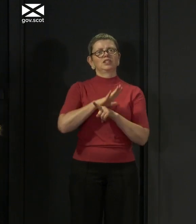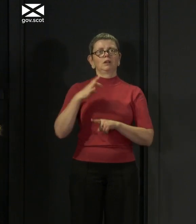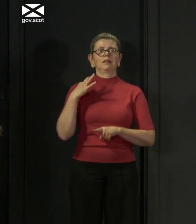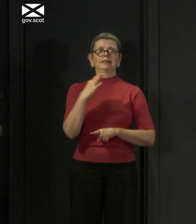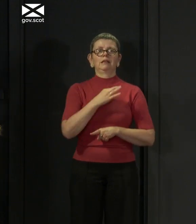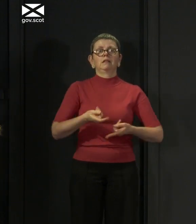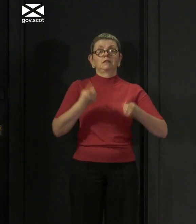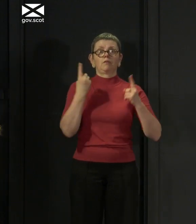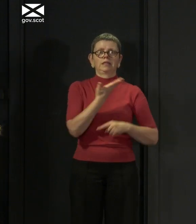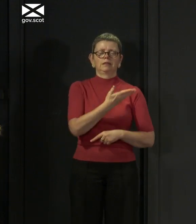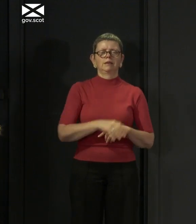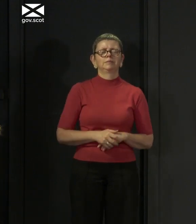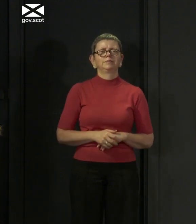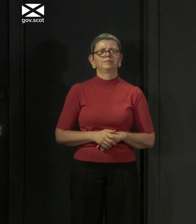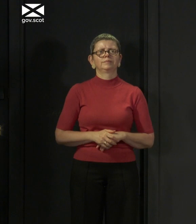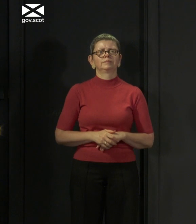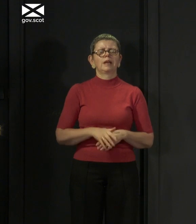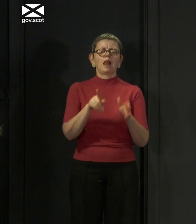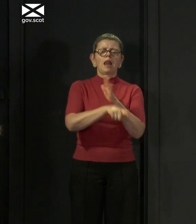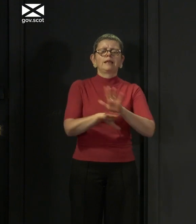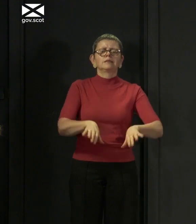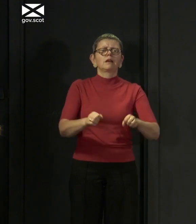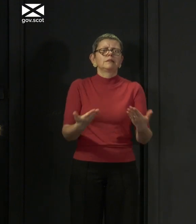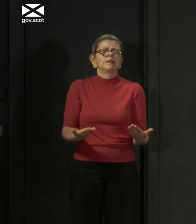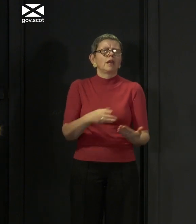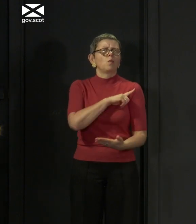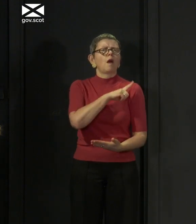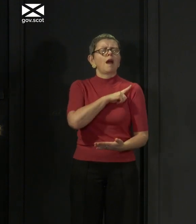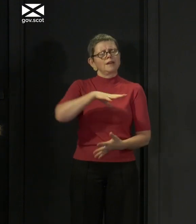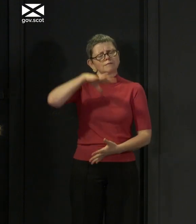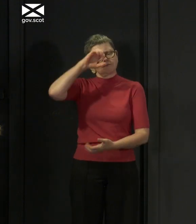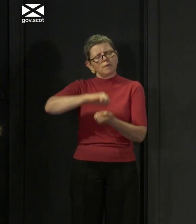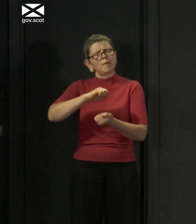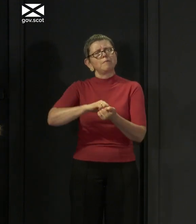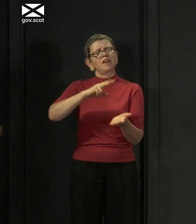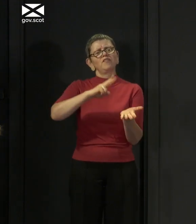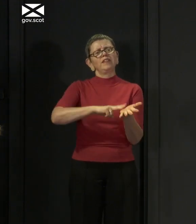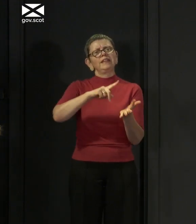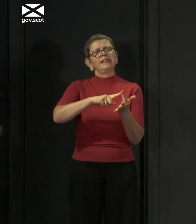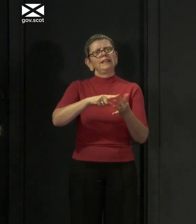We're starting a bit later today, because of the commemorations for VE Day. At 11 o'clock,